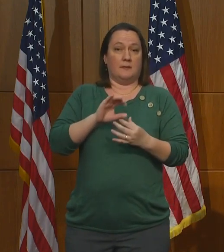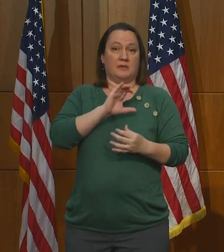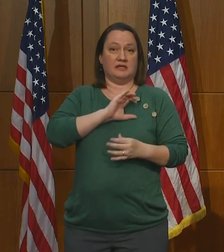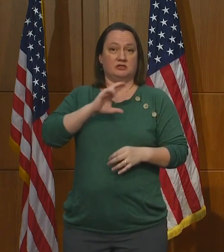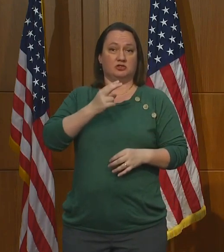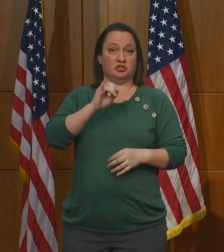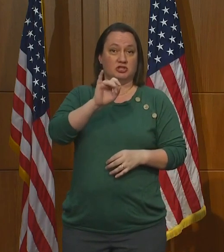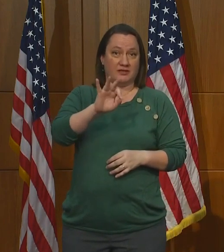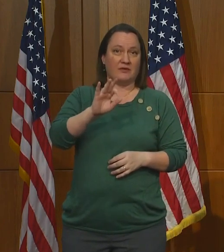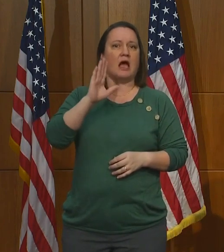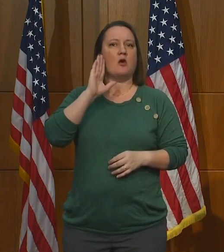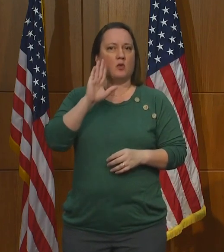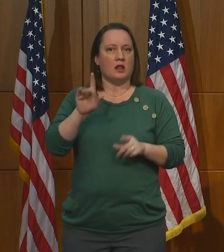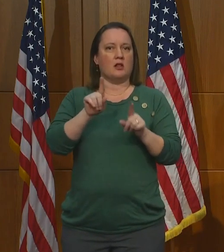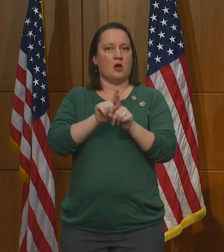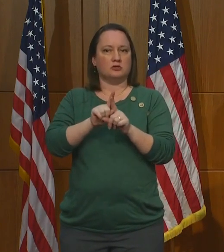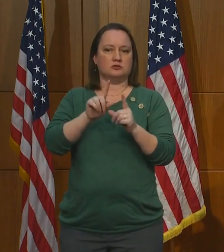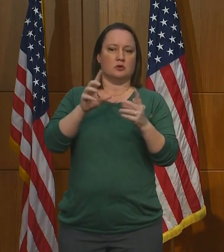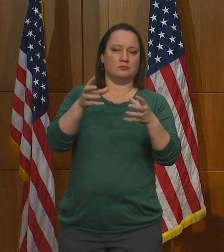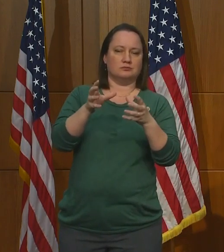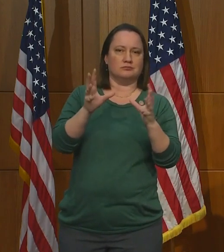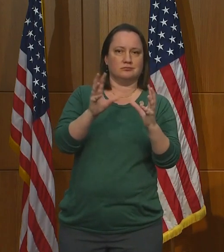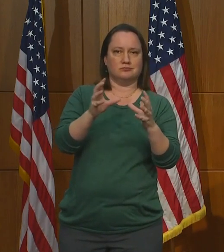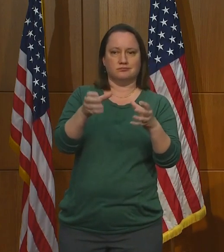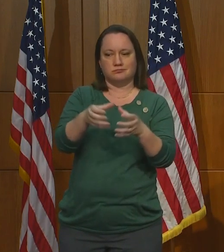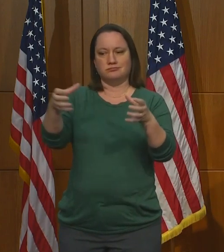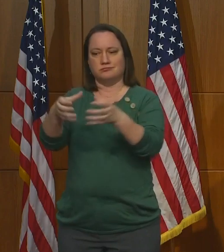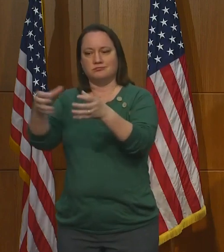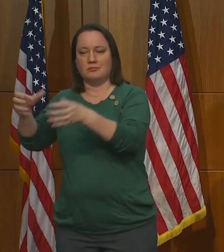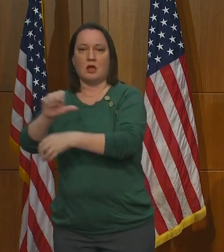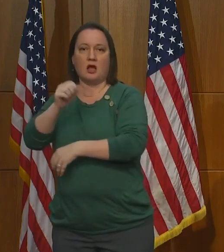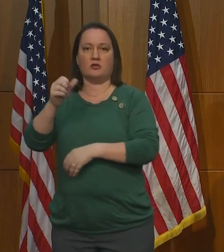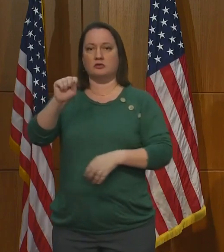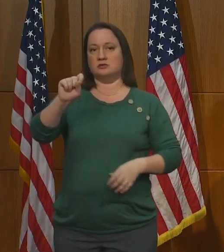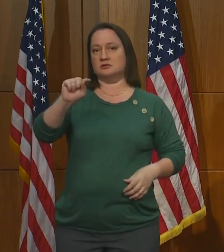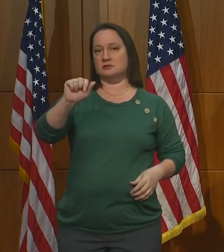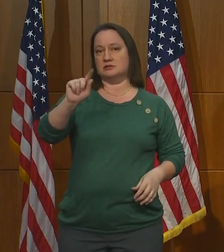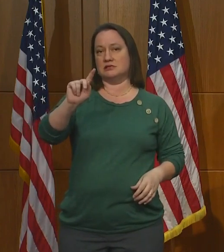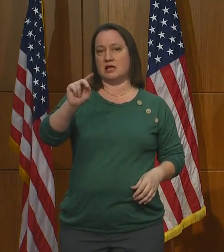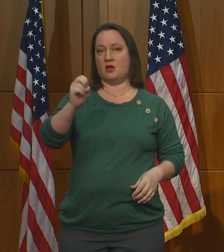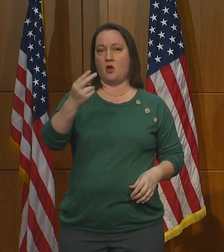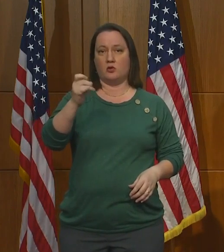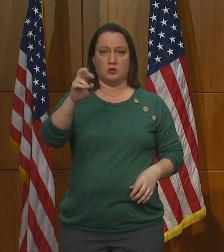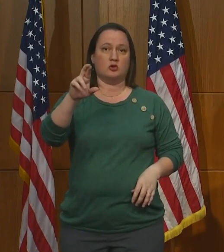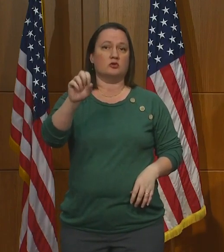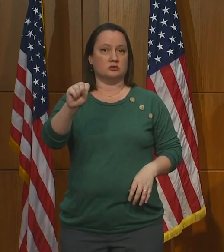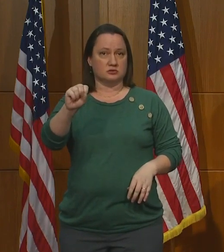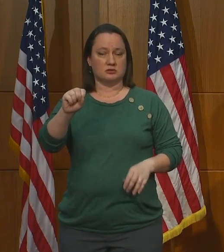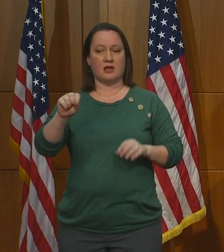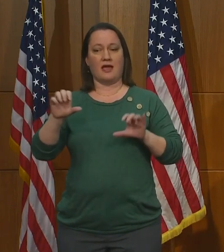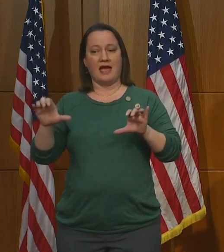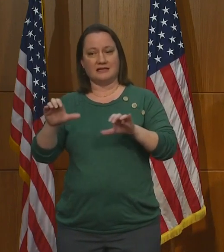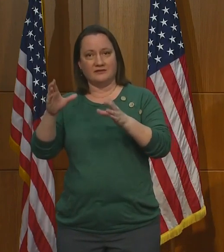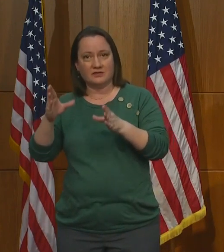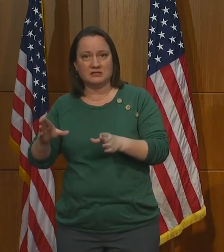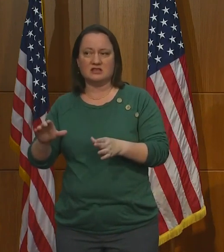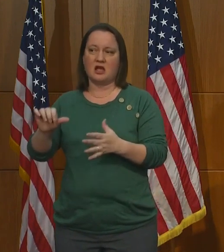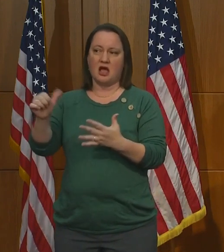CHIEFS I INTEND TO MEET WITH OTHER STAKEHOLDERS ACTIVISTS